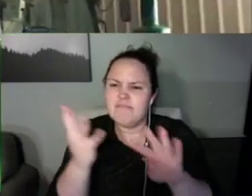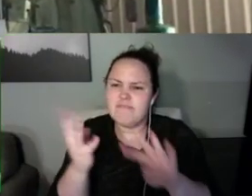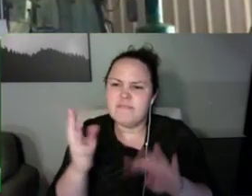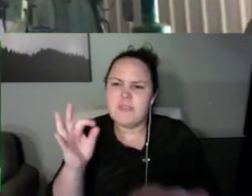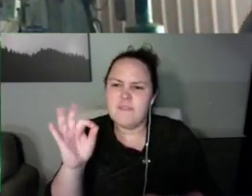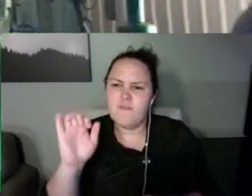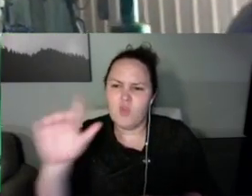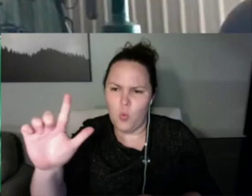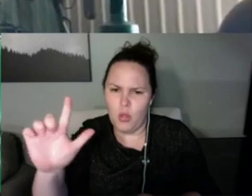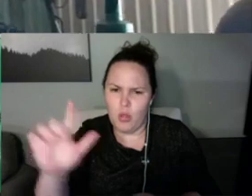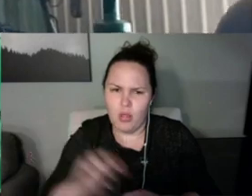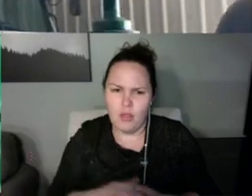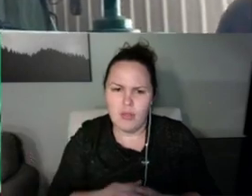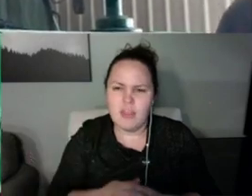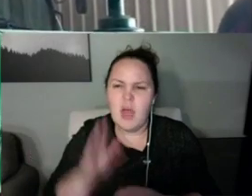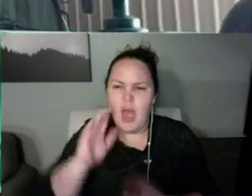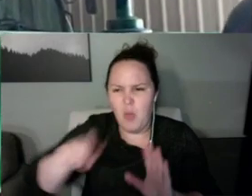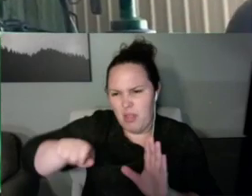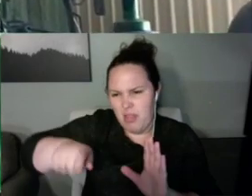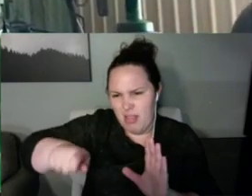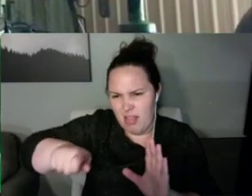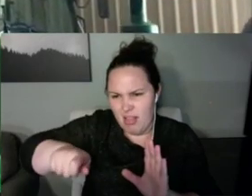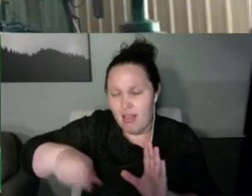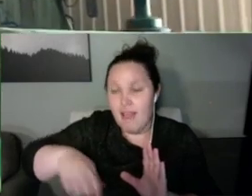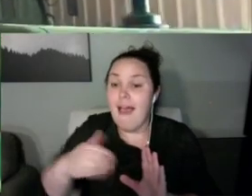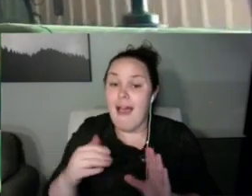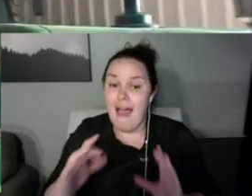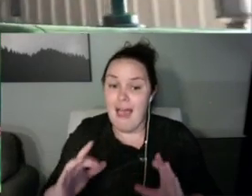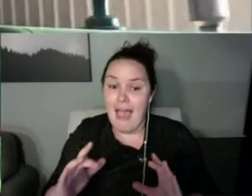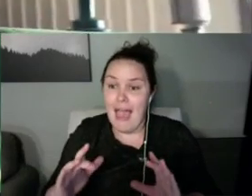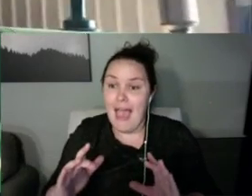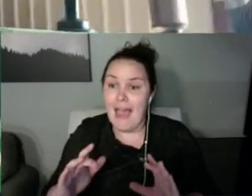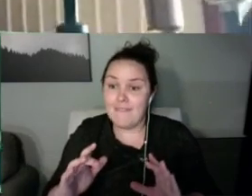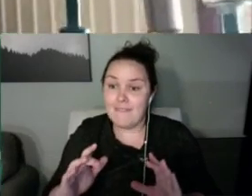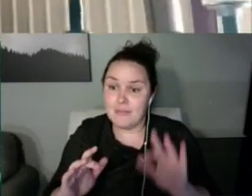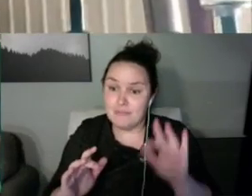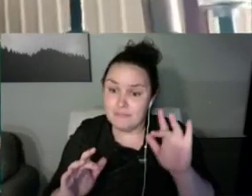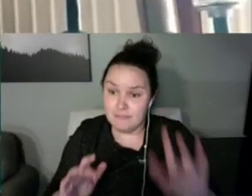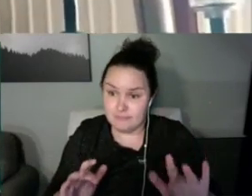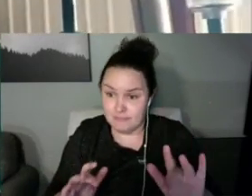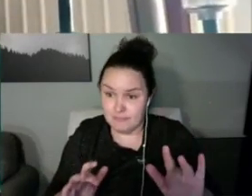turn on my key and then there's a button over here on the dash that I'm going to push in.